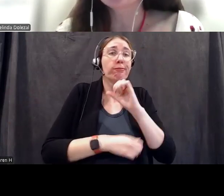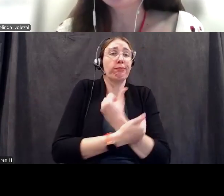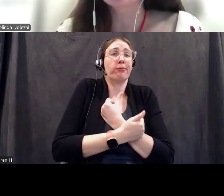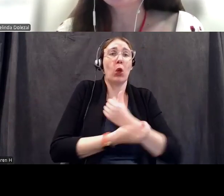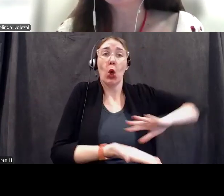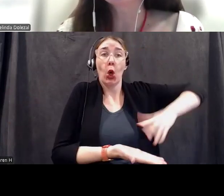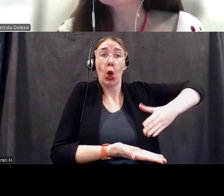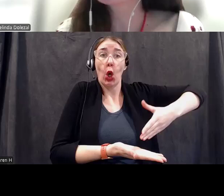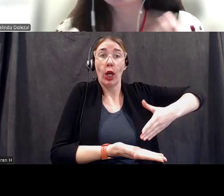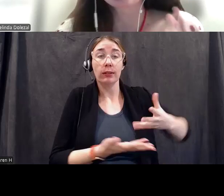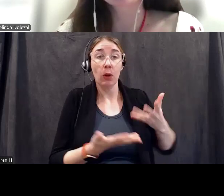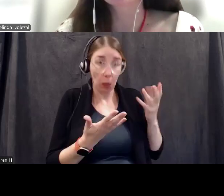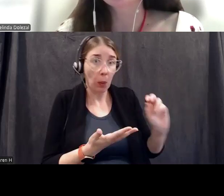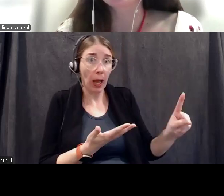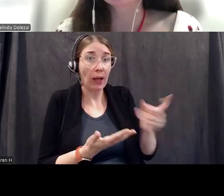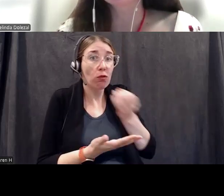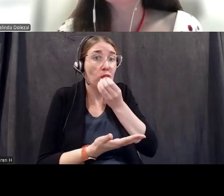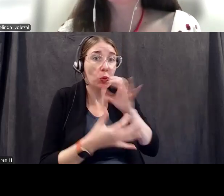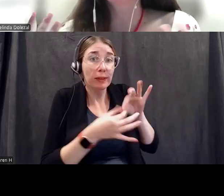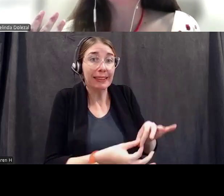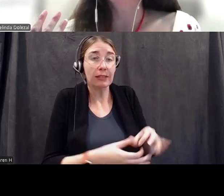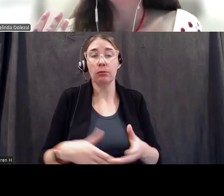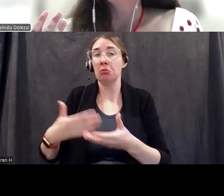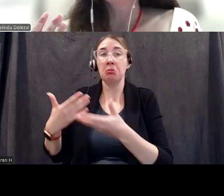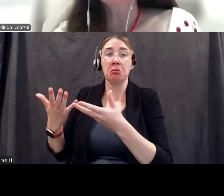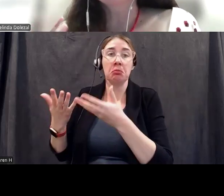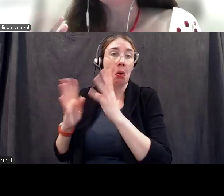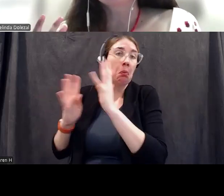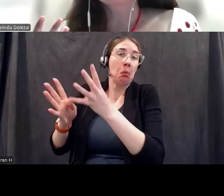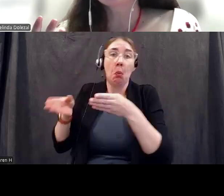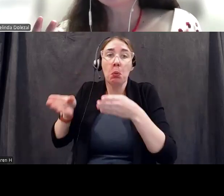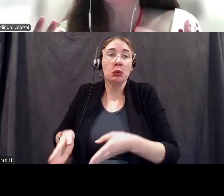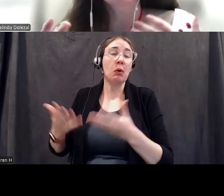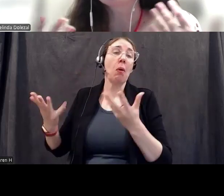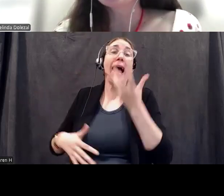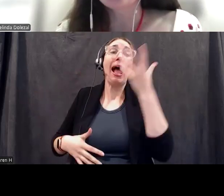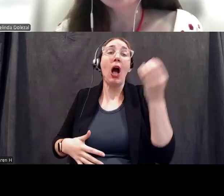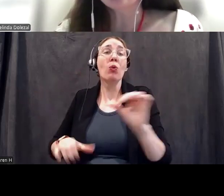Maybe they really just want to work outside, maybe they want to work with different groups of people.